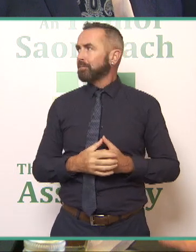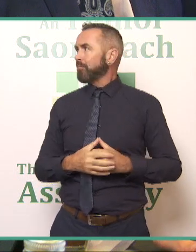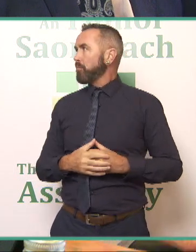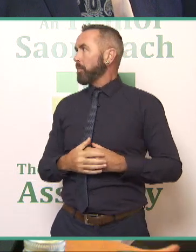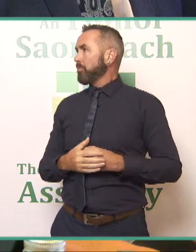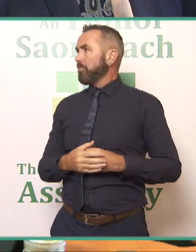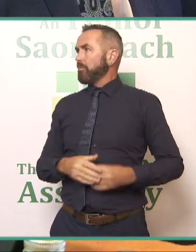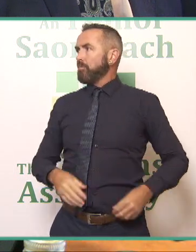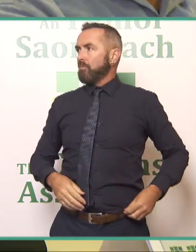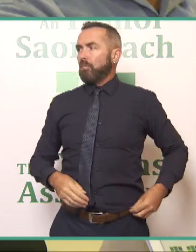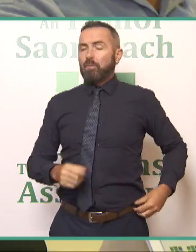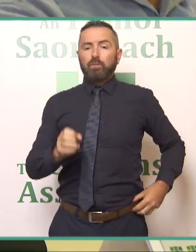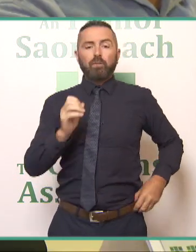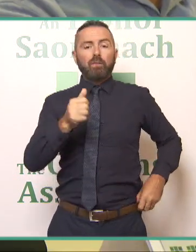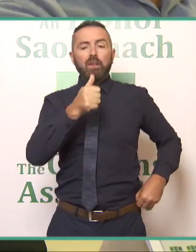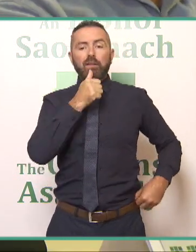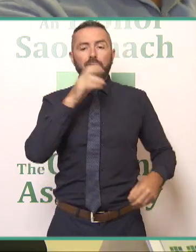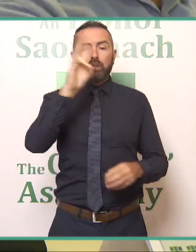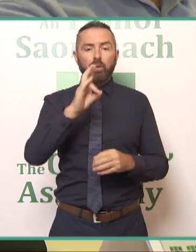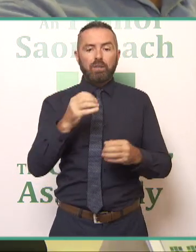I take the first question first homegrown Timber.